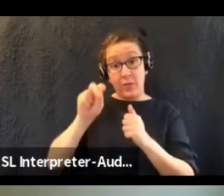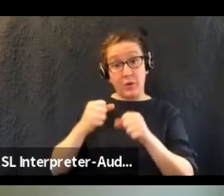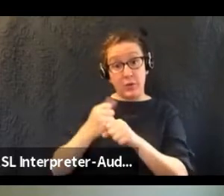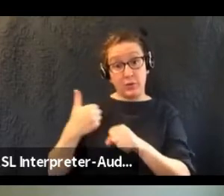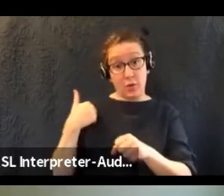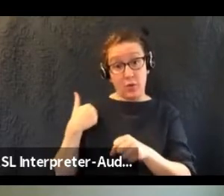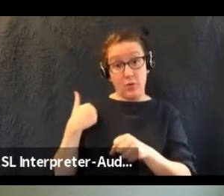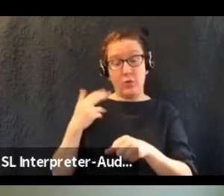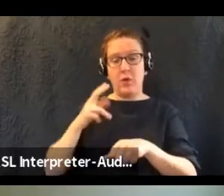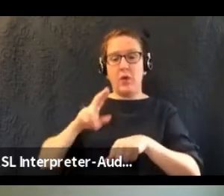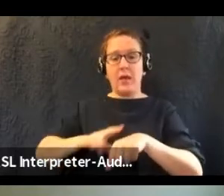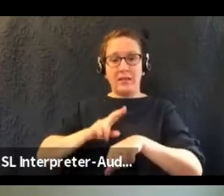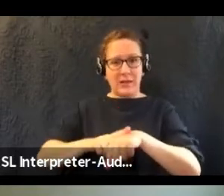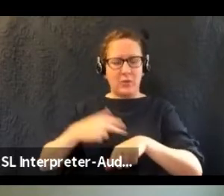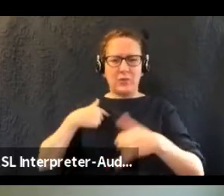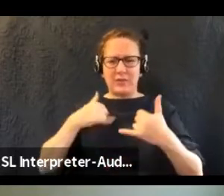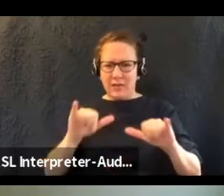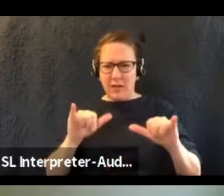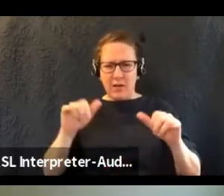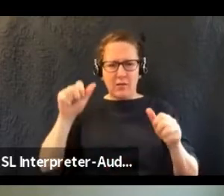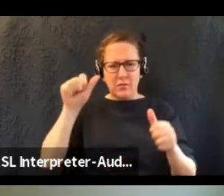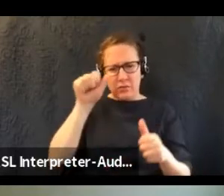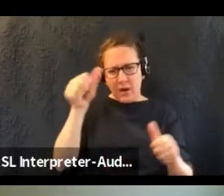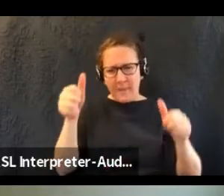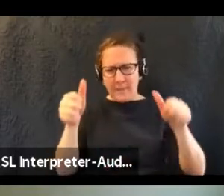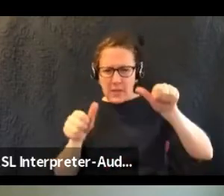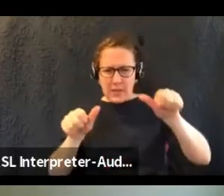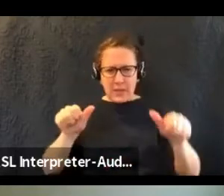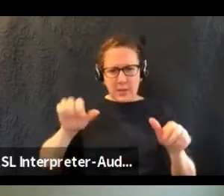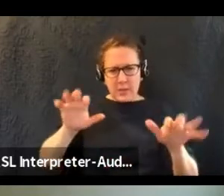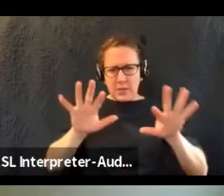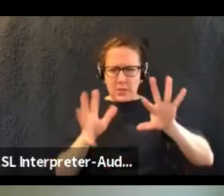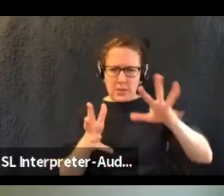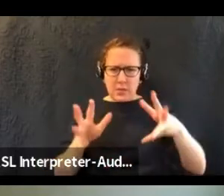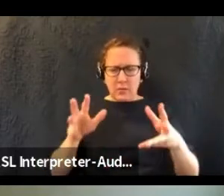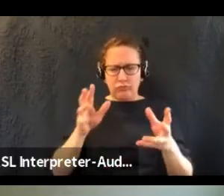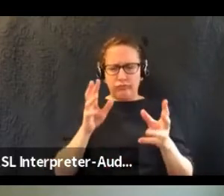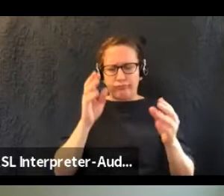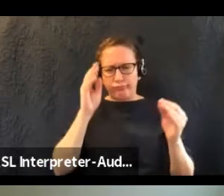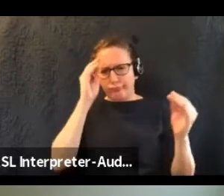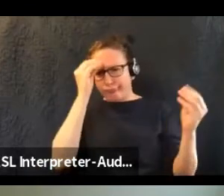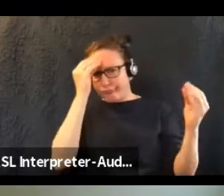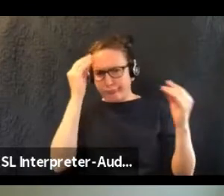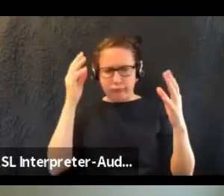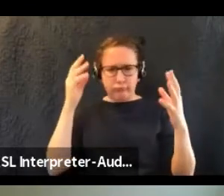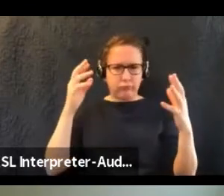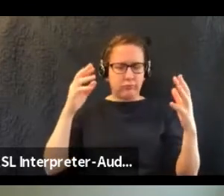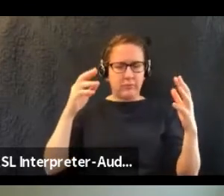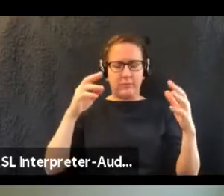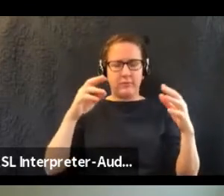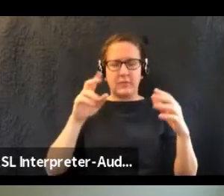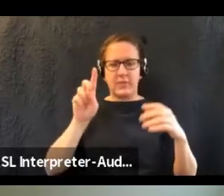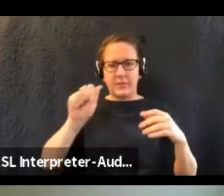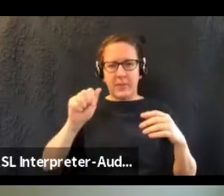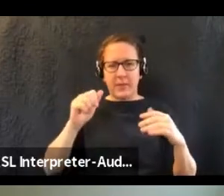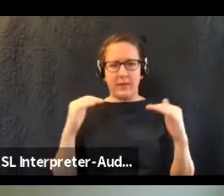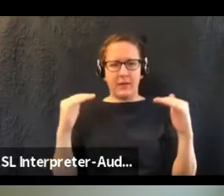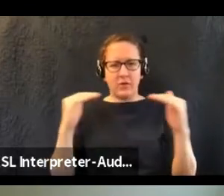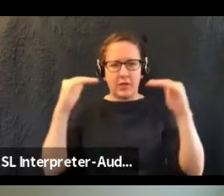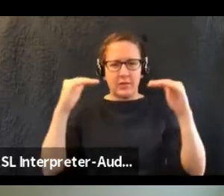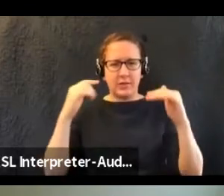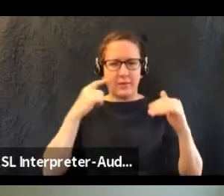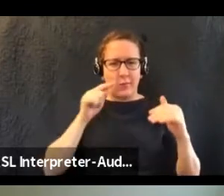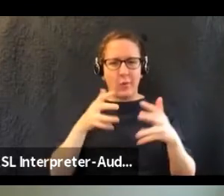we are still shaping and crafting what disability justice for Americans with disabilities looks